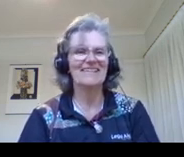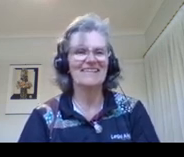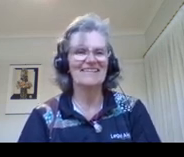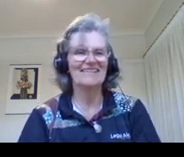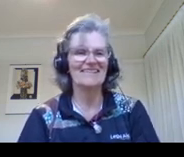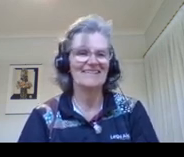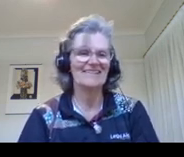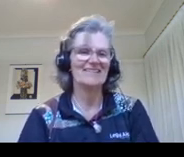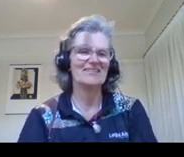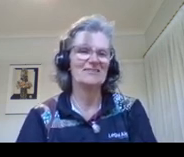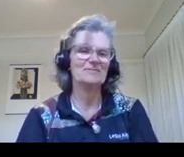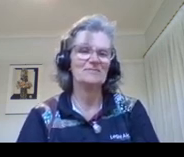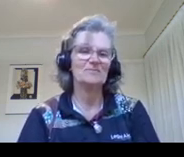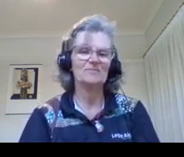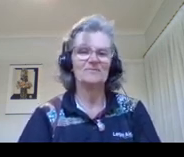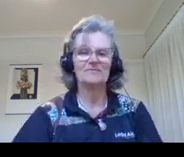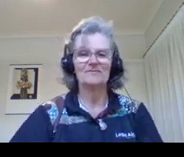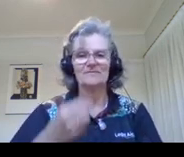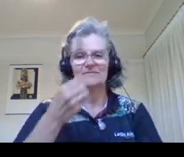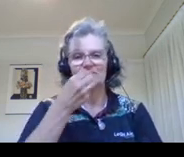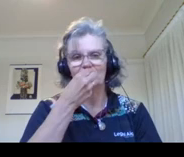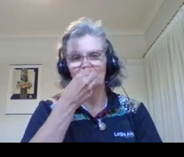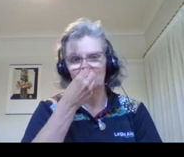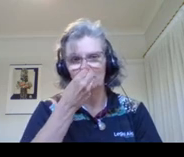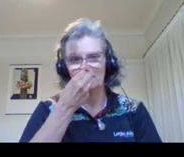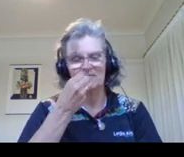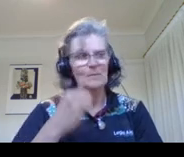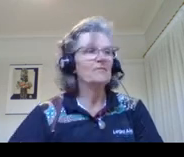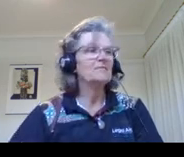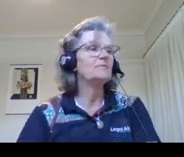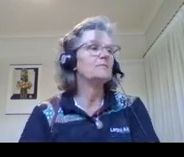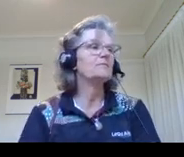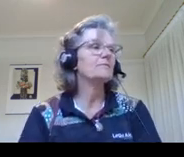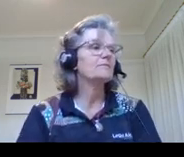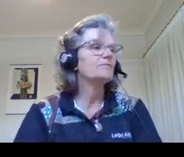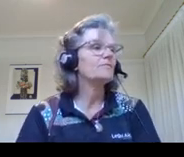so to slow down and read the message you know read it again have a look at the at the link that